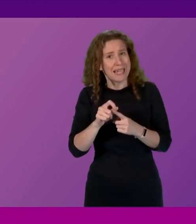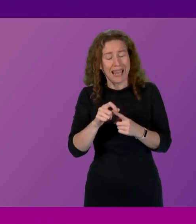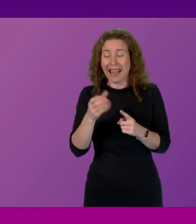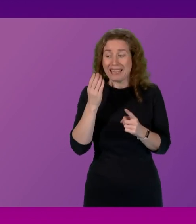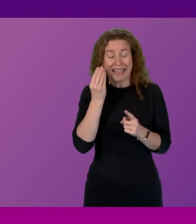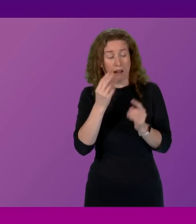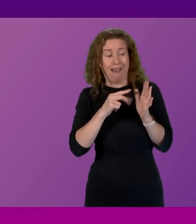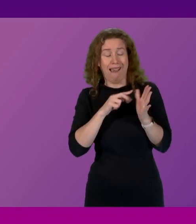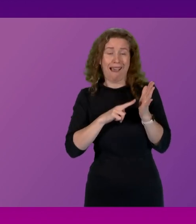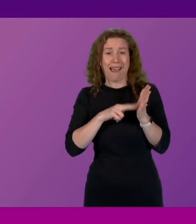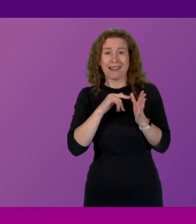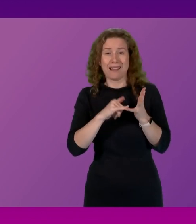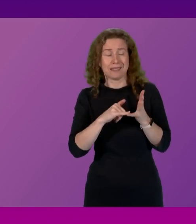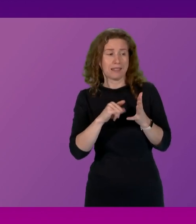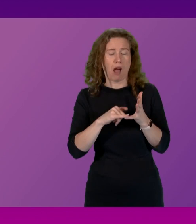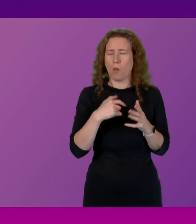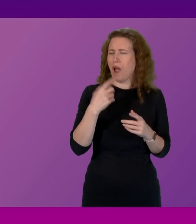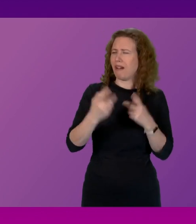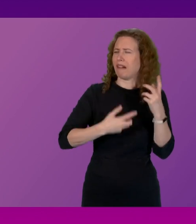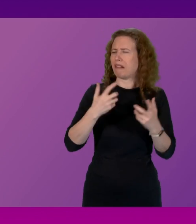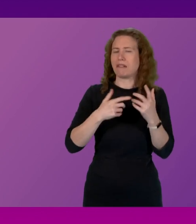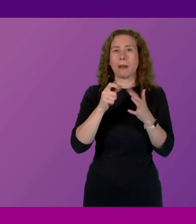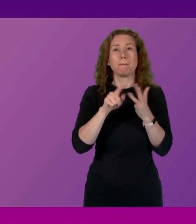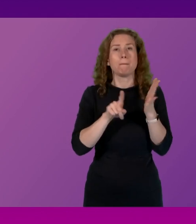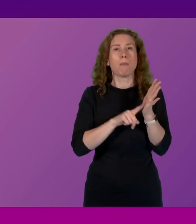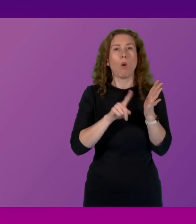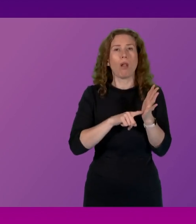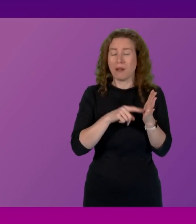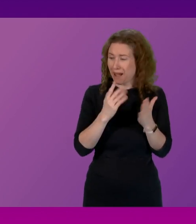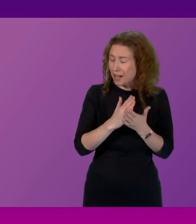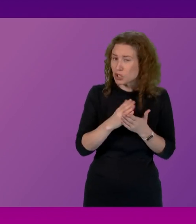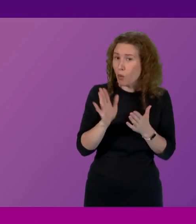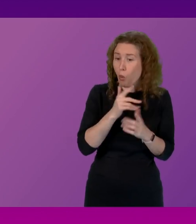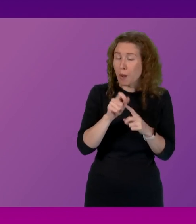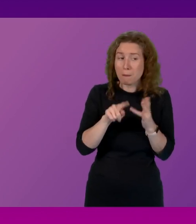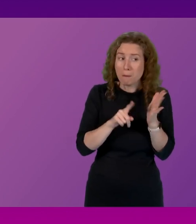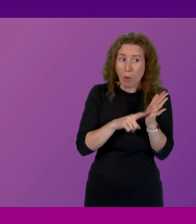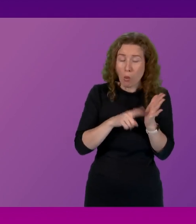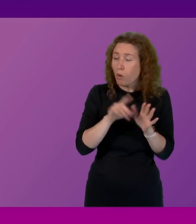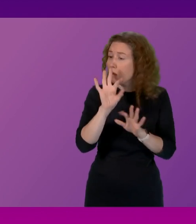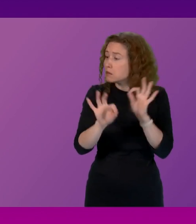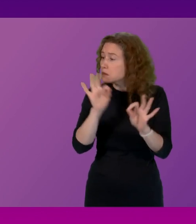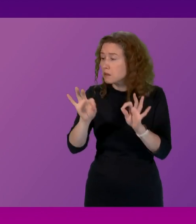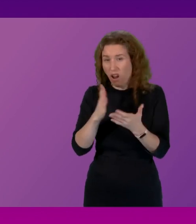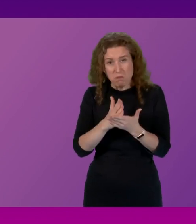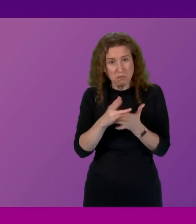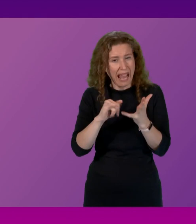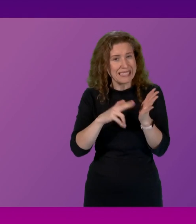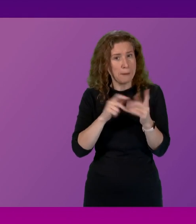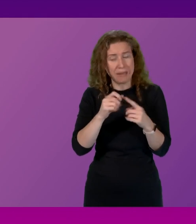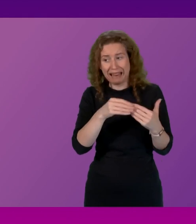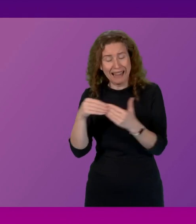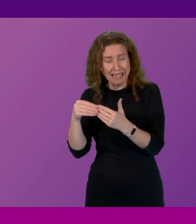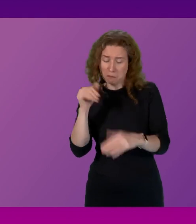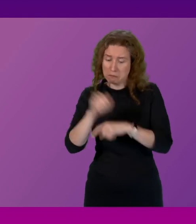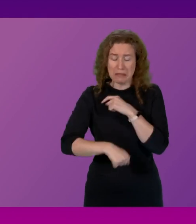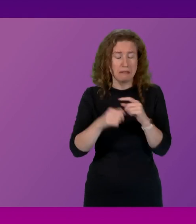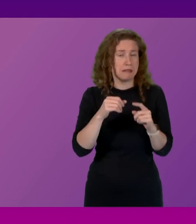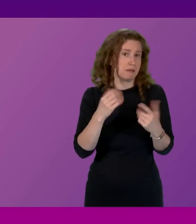Time and again, the people of Scotland have given the verdict to the SNP.